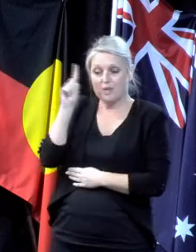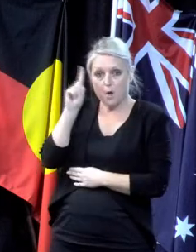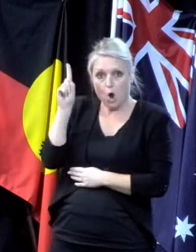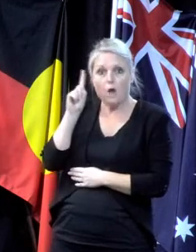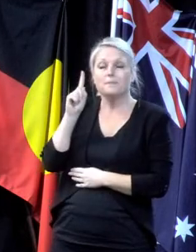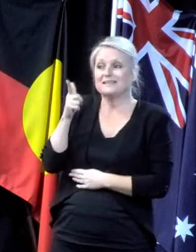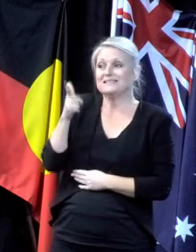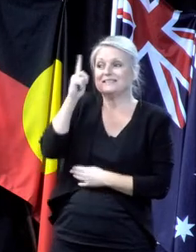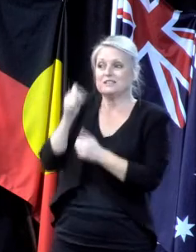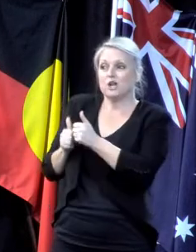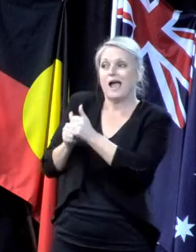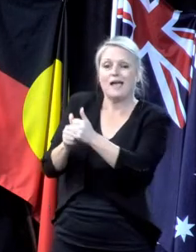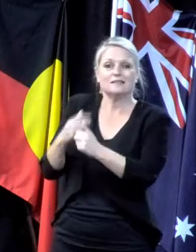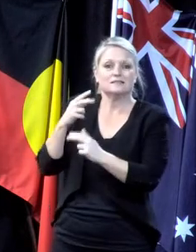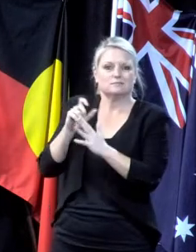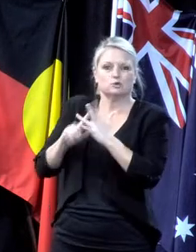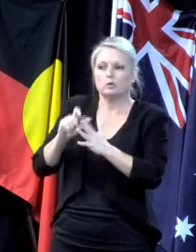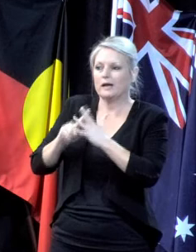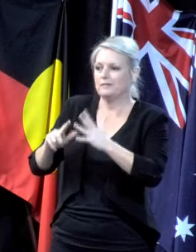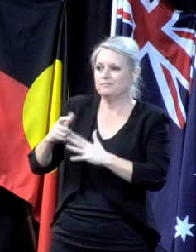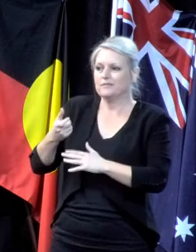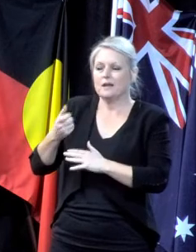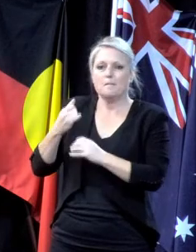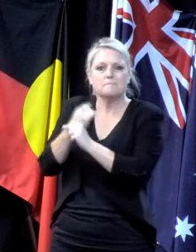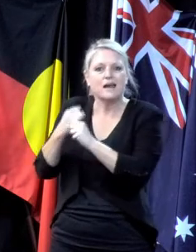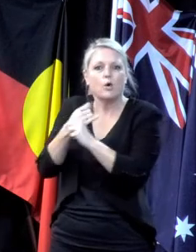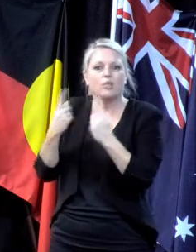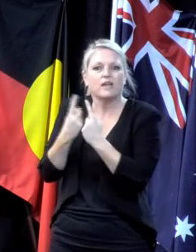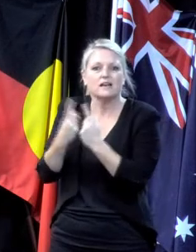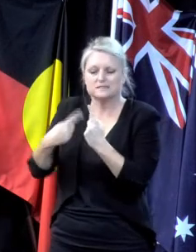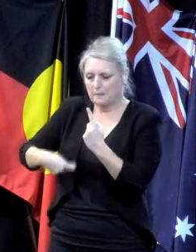peg feeding, tubing and so forth, in my view, that should not be part of their